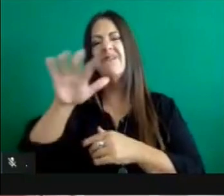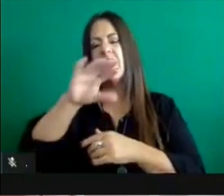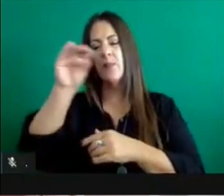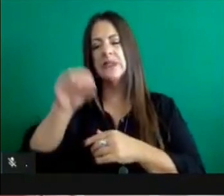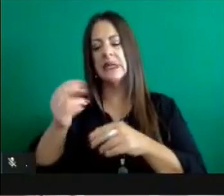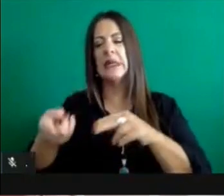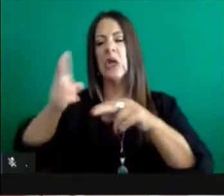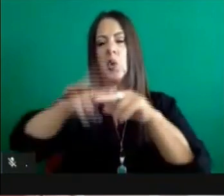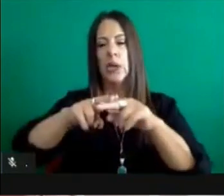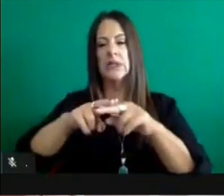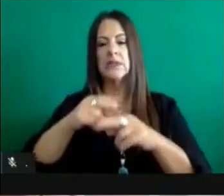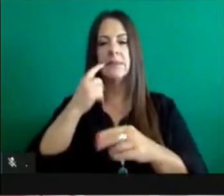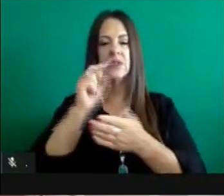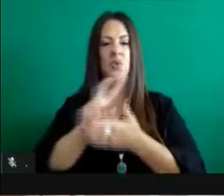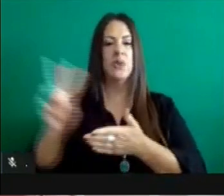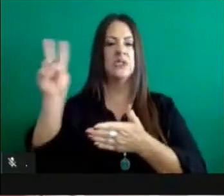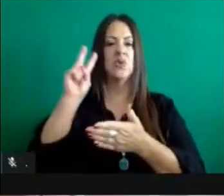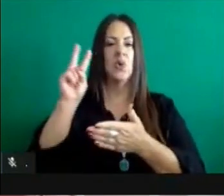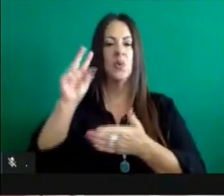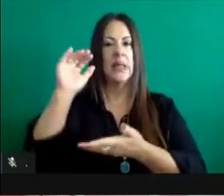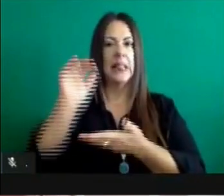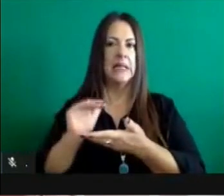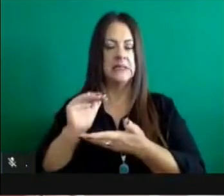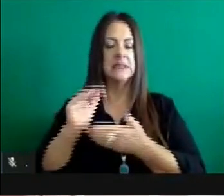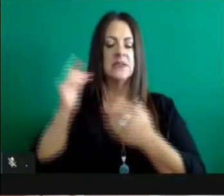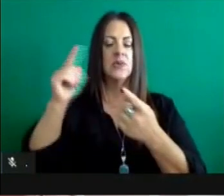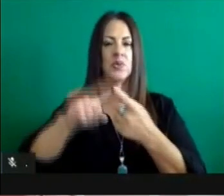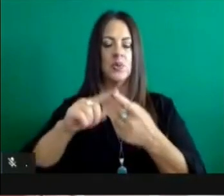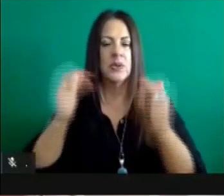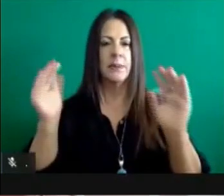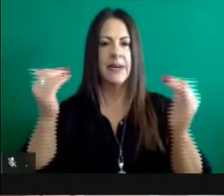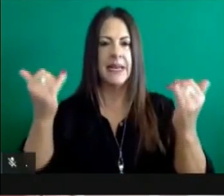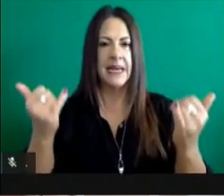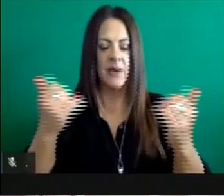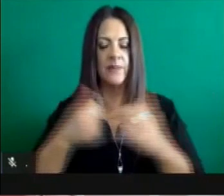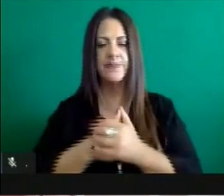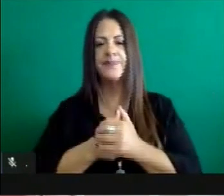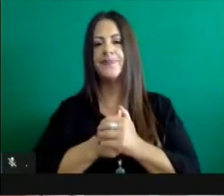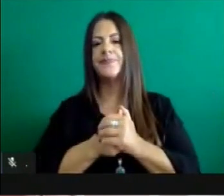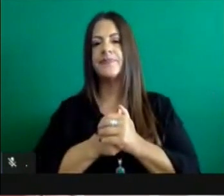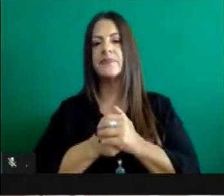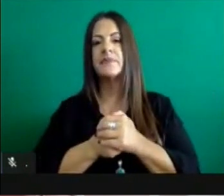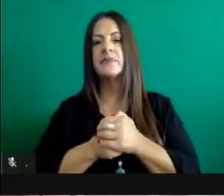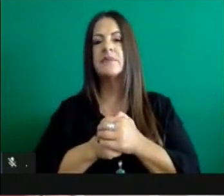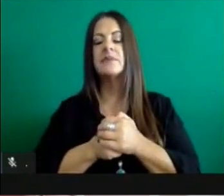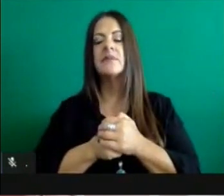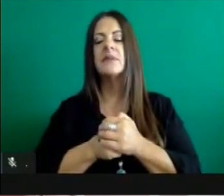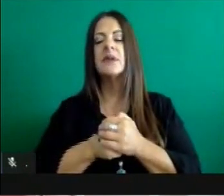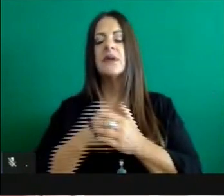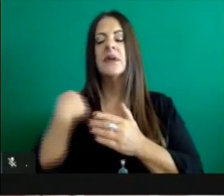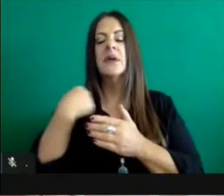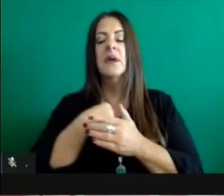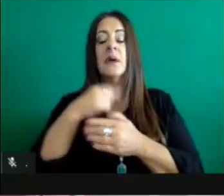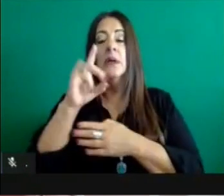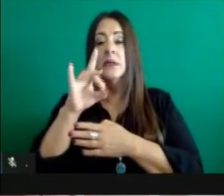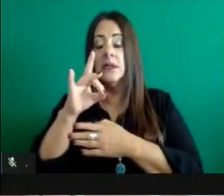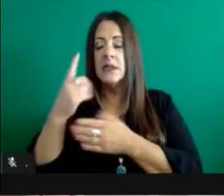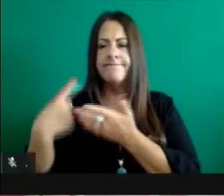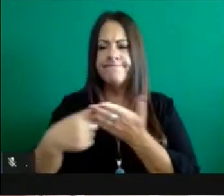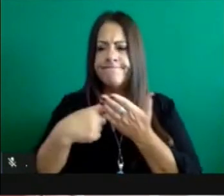55% INCREASE IN THAT OVERALL TEST POSITIVITY. ANOTHER DIRECTION THAT WE HOPE TO TURN AROUND AS SOON AS WE